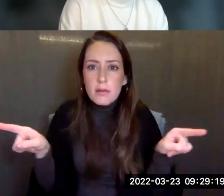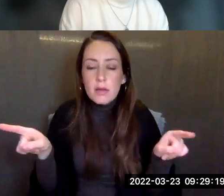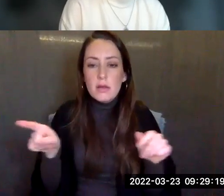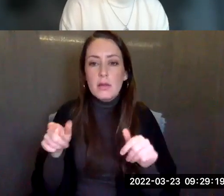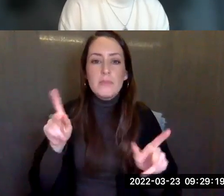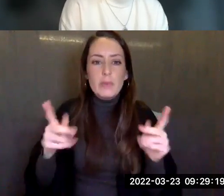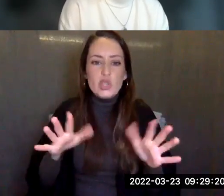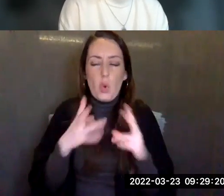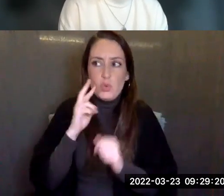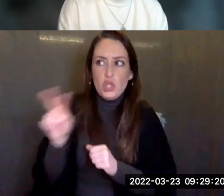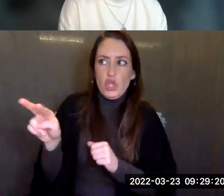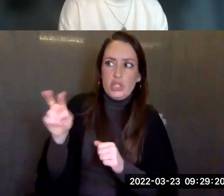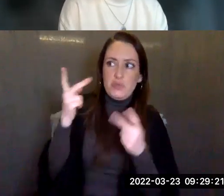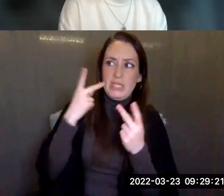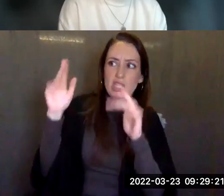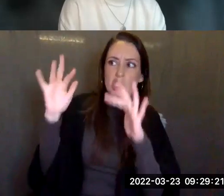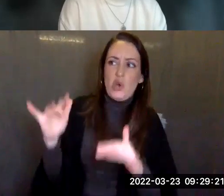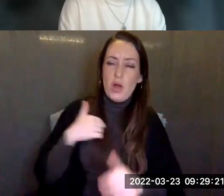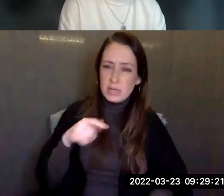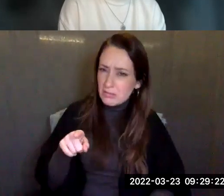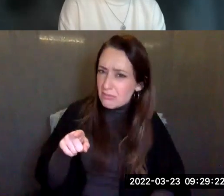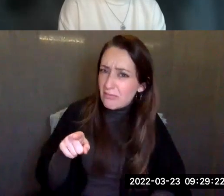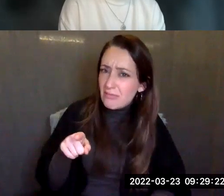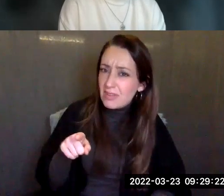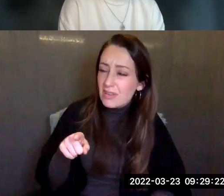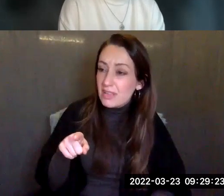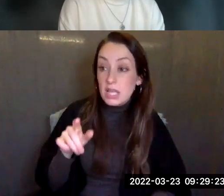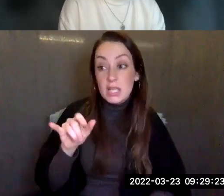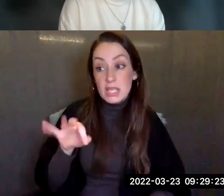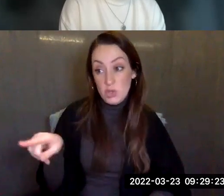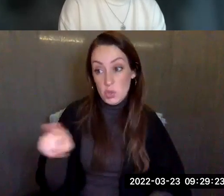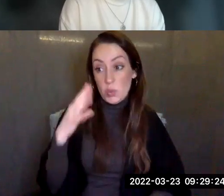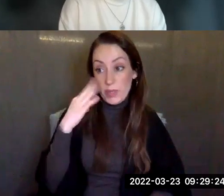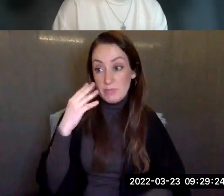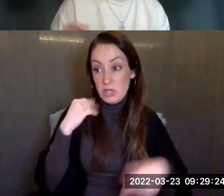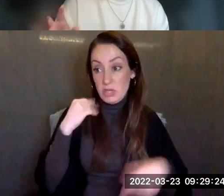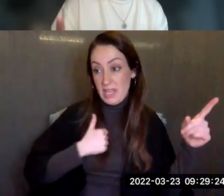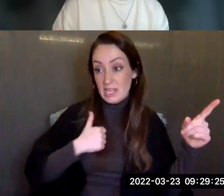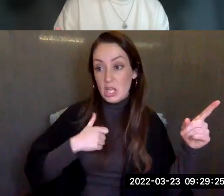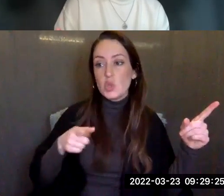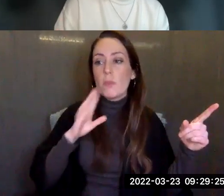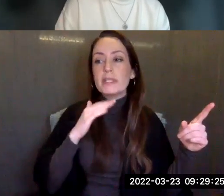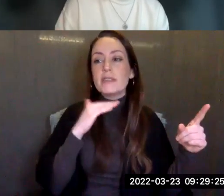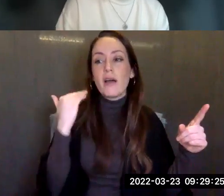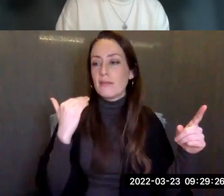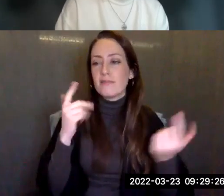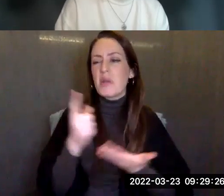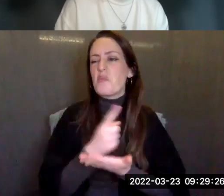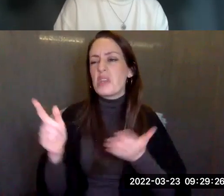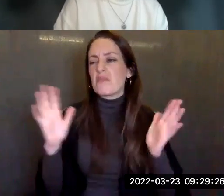It was the funniest thing ever and i'm like he went to Ottawa. You would be finished in like a week, because we for us the snowstorms.